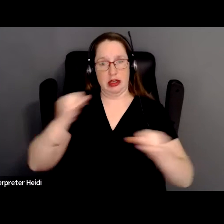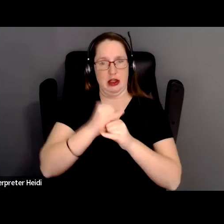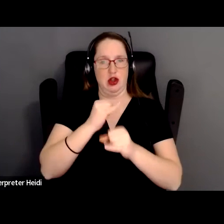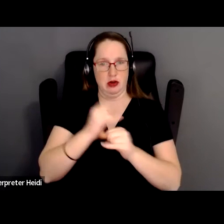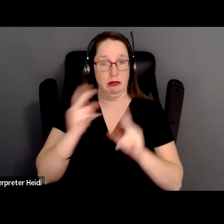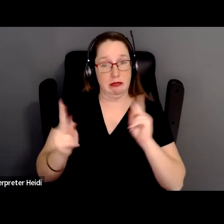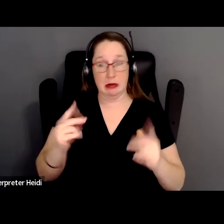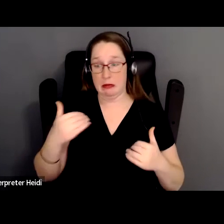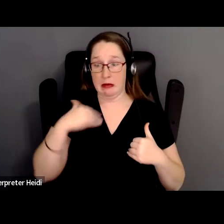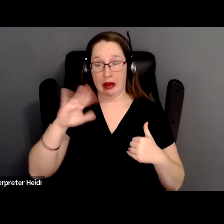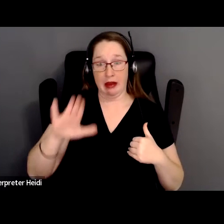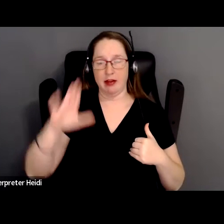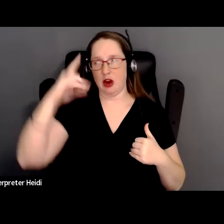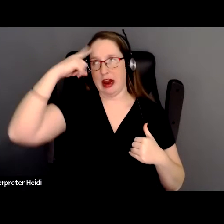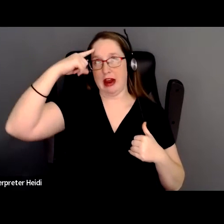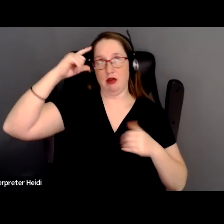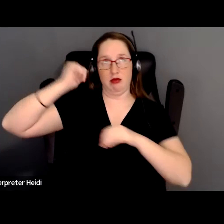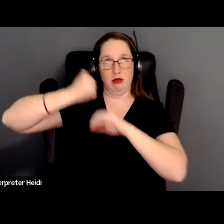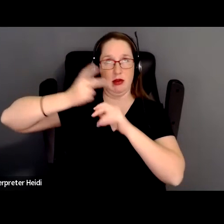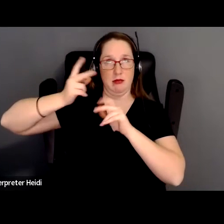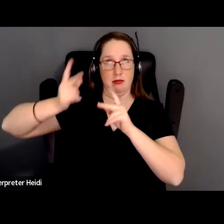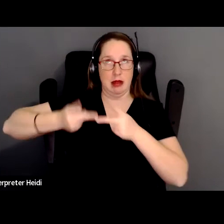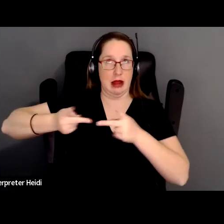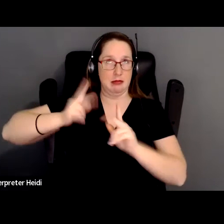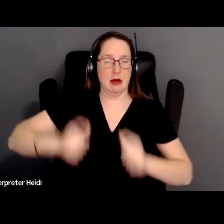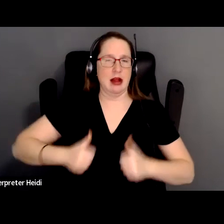might have in their head as kind of the place that people live, it's not really true anymore.